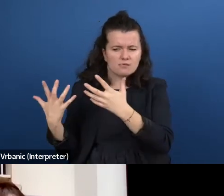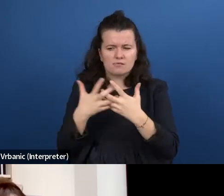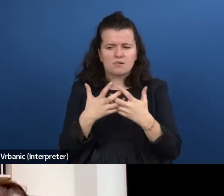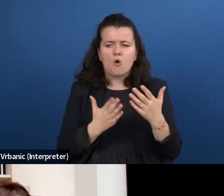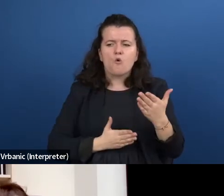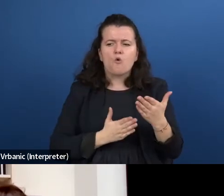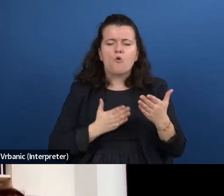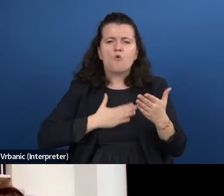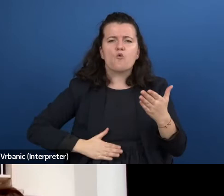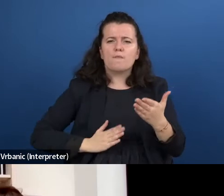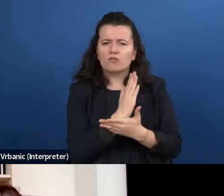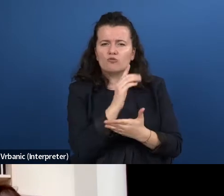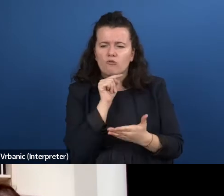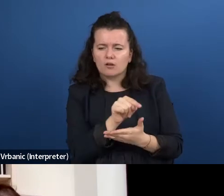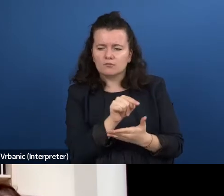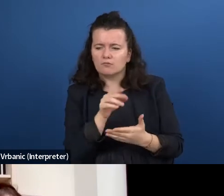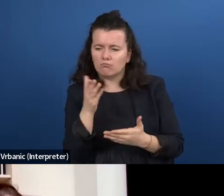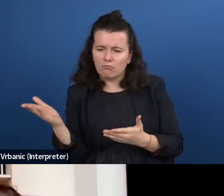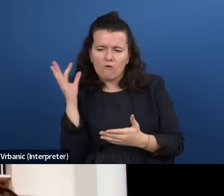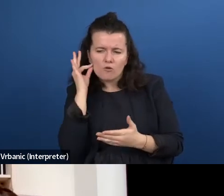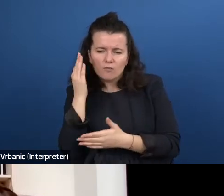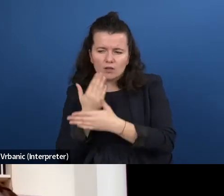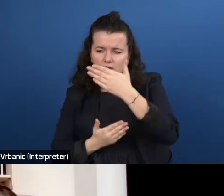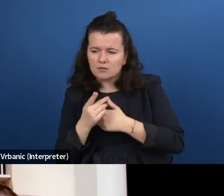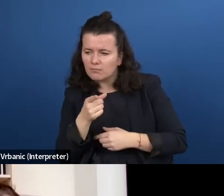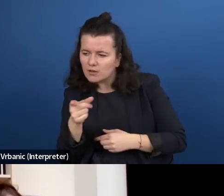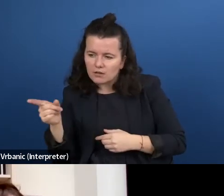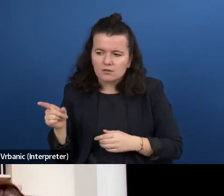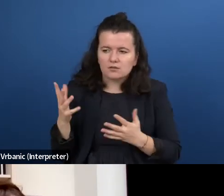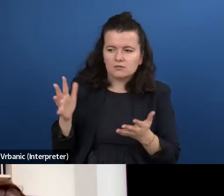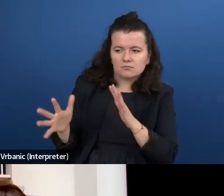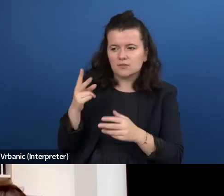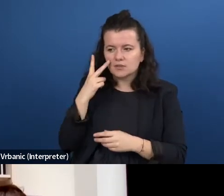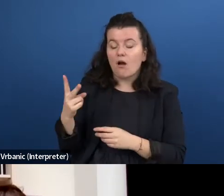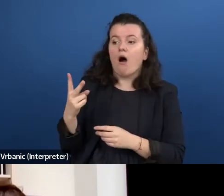who are being exploited sexually or were part of the prostitution system.